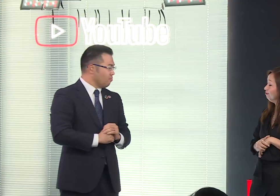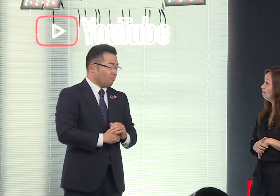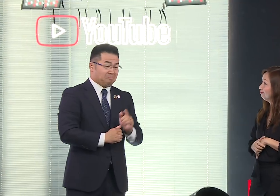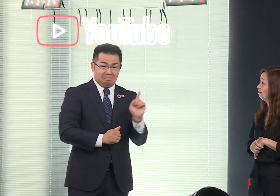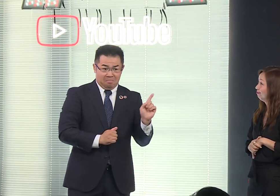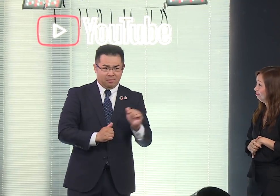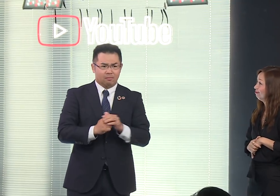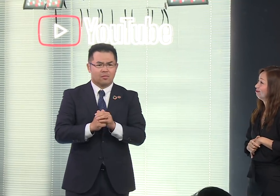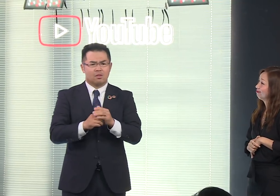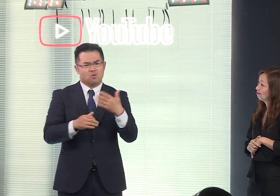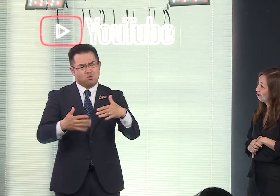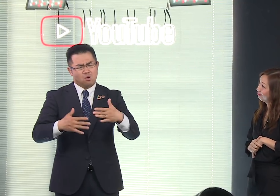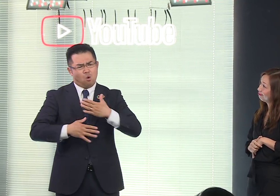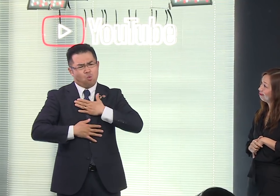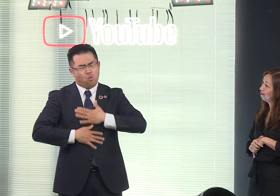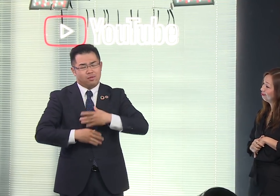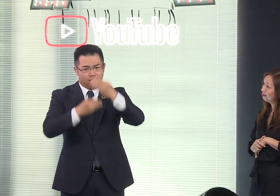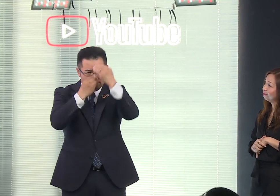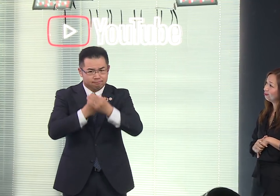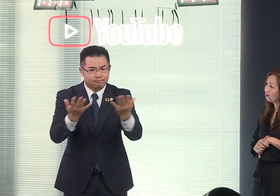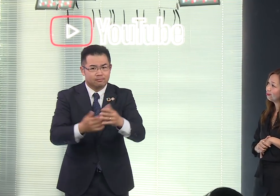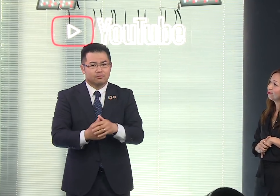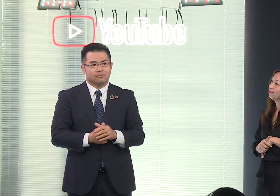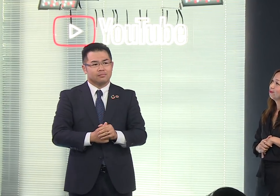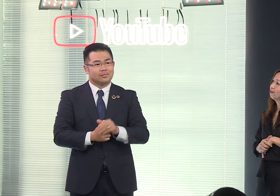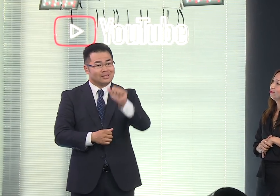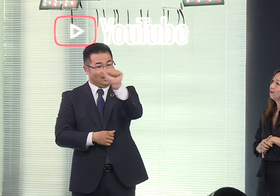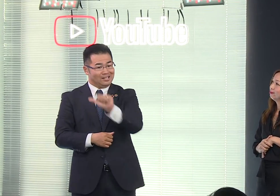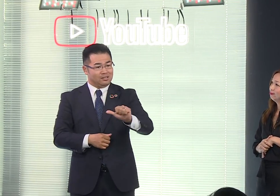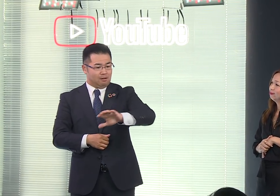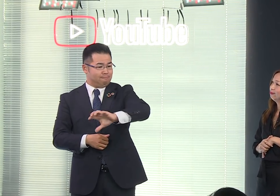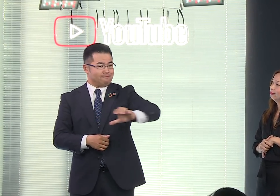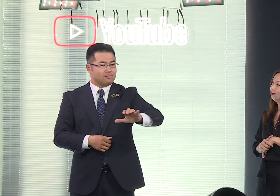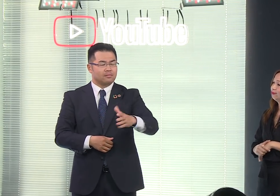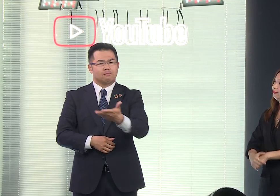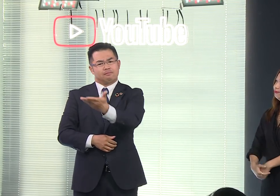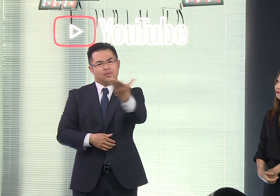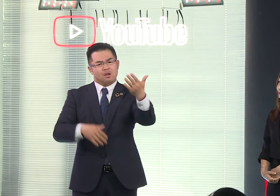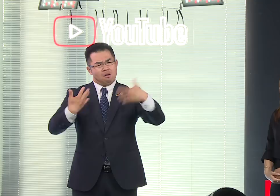ordinary members in the future for WFDR's sake. I do have to agree. There are many who are